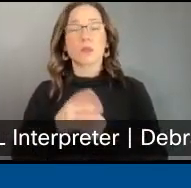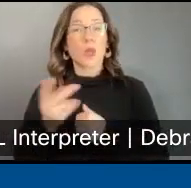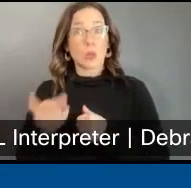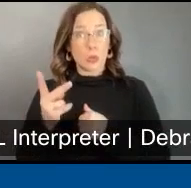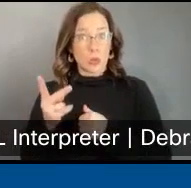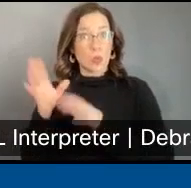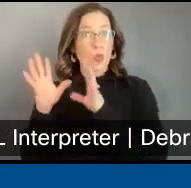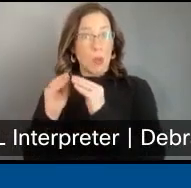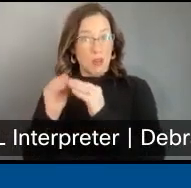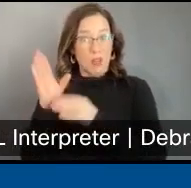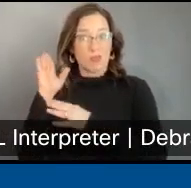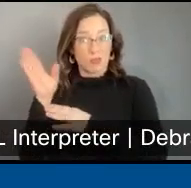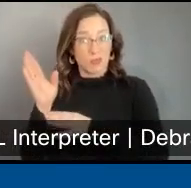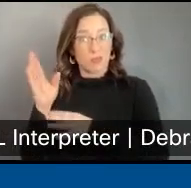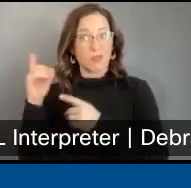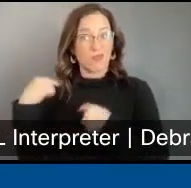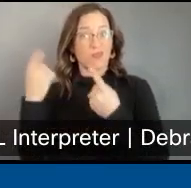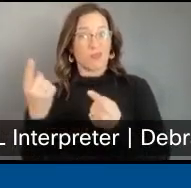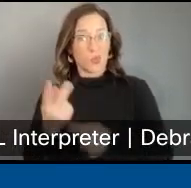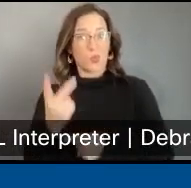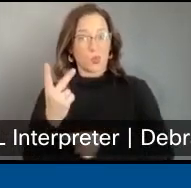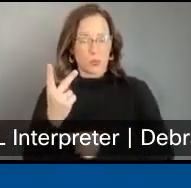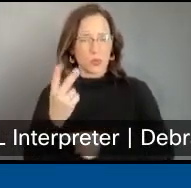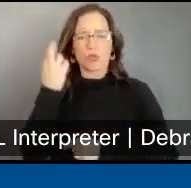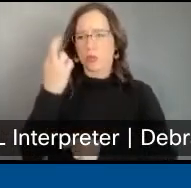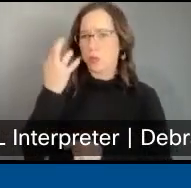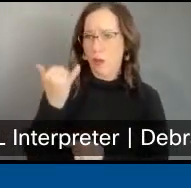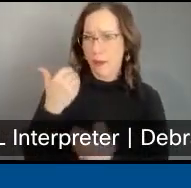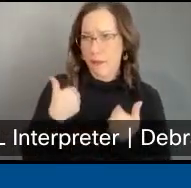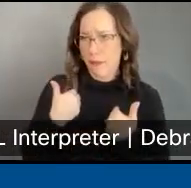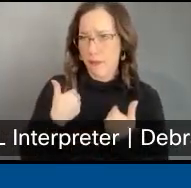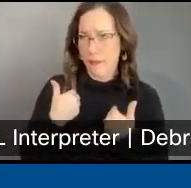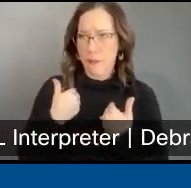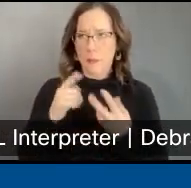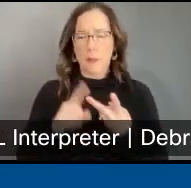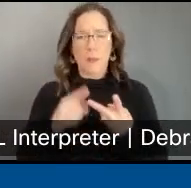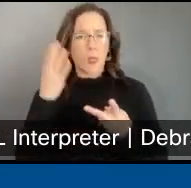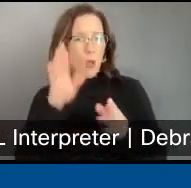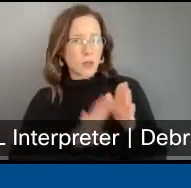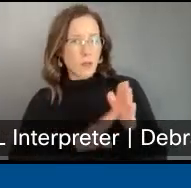on this where we went over why we had this and why was it developed.